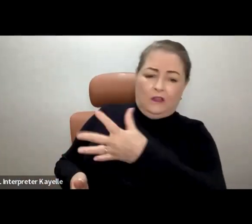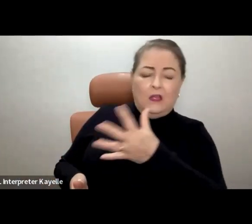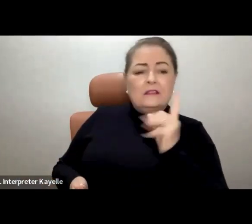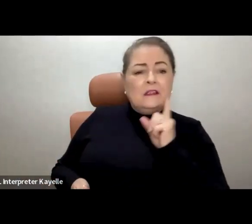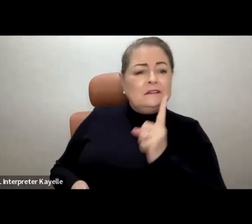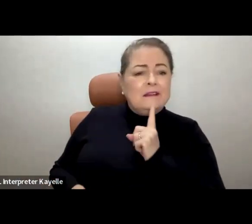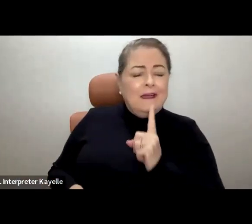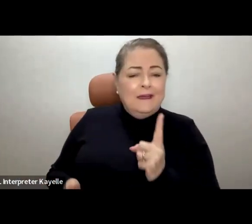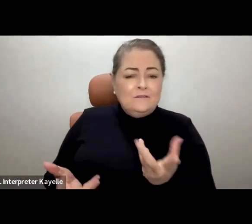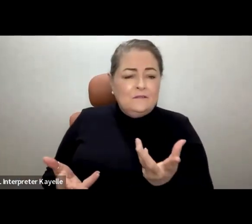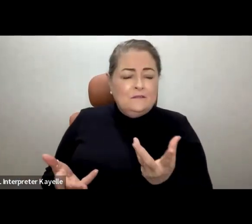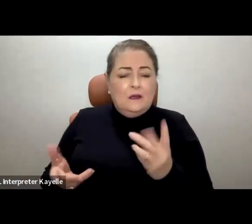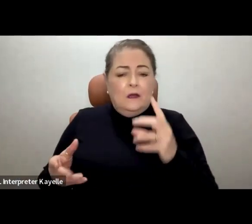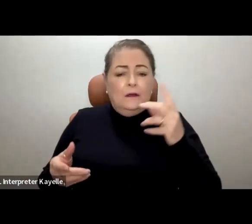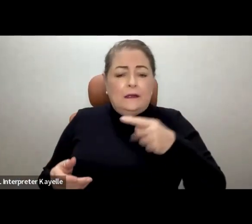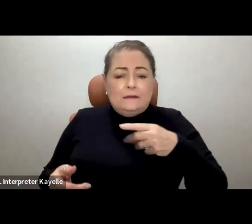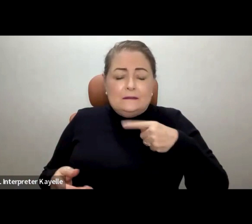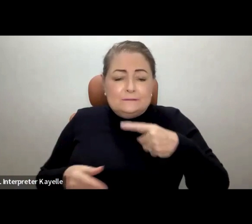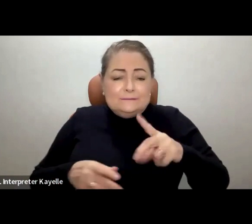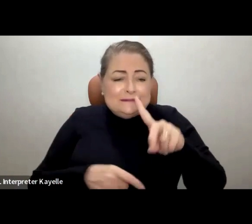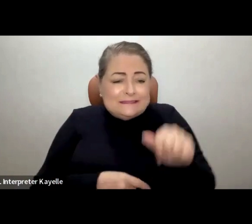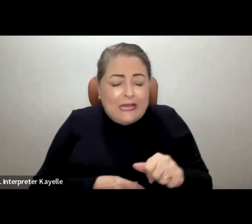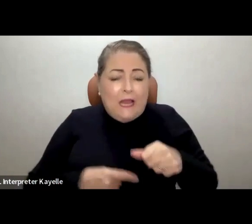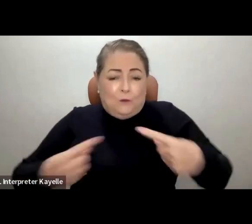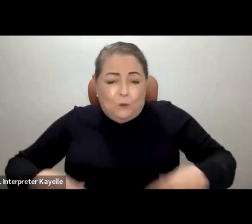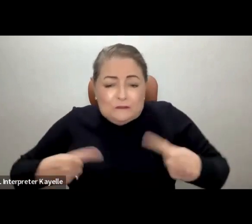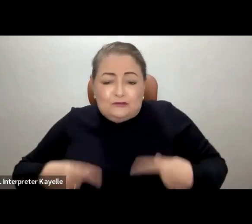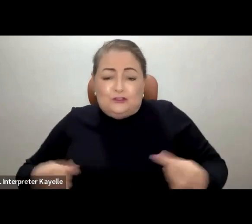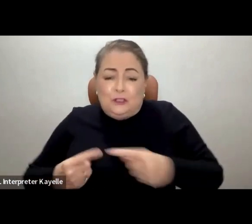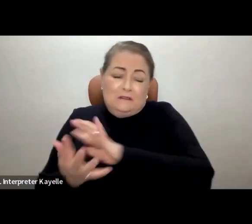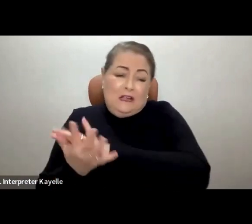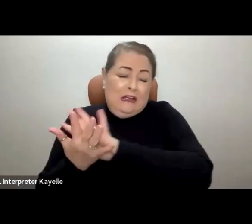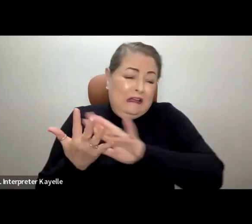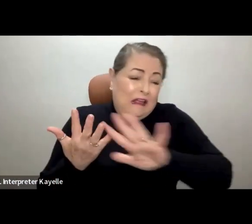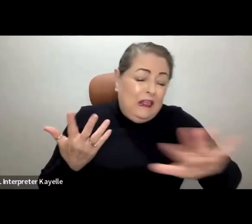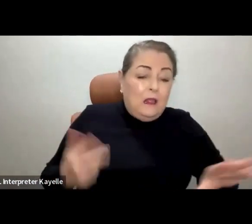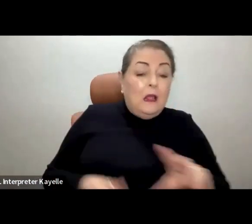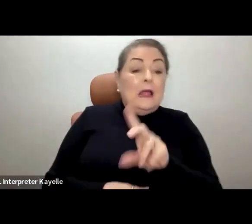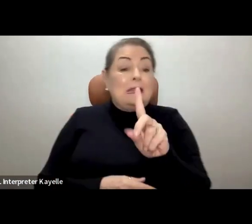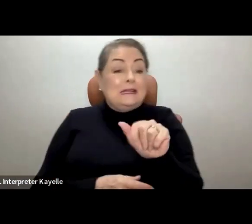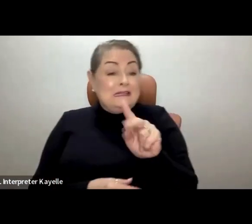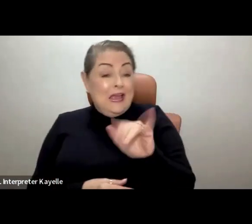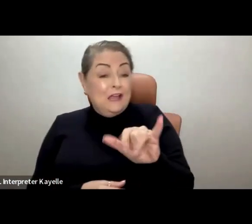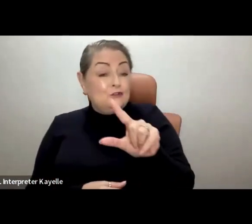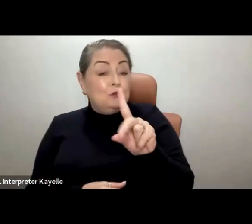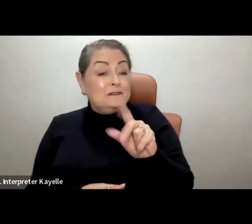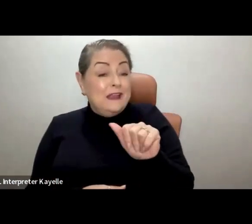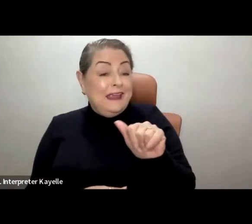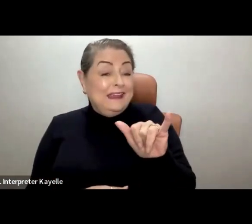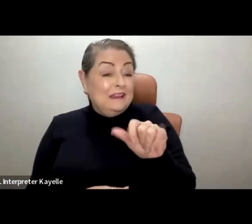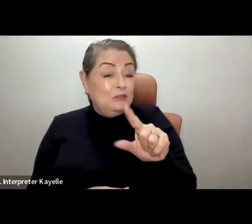Lewis, fabulous actor, is taking the the the one role that was written for somebody with cerebral palsy, that means that